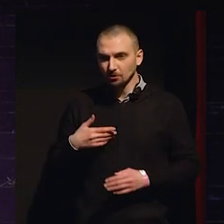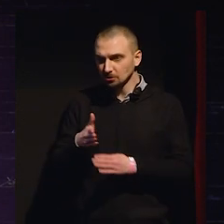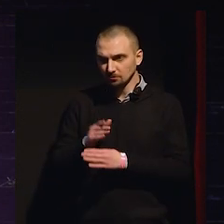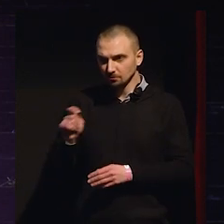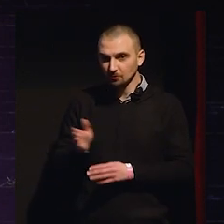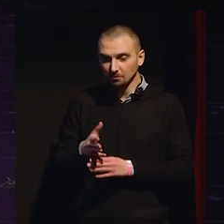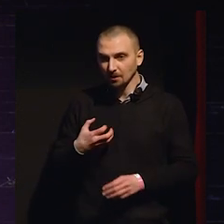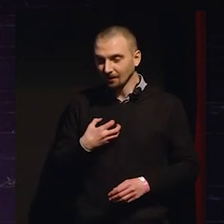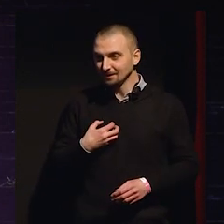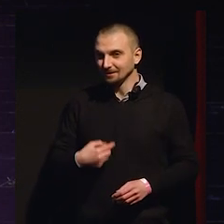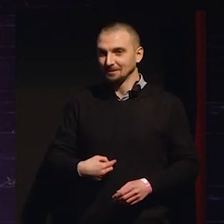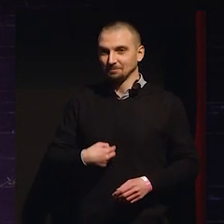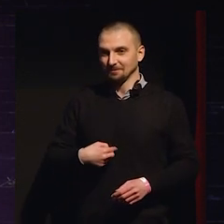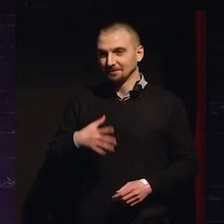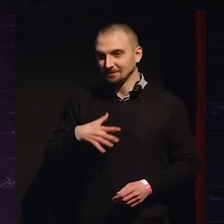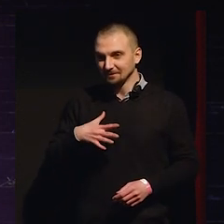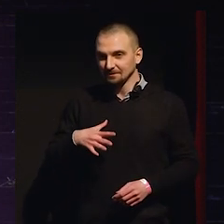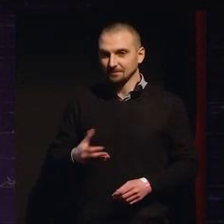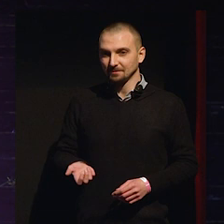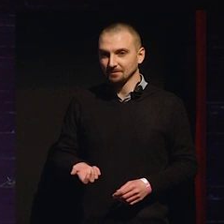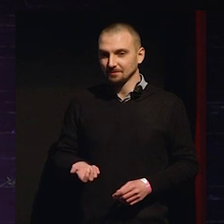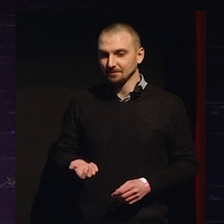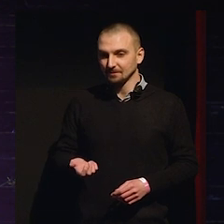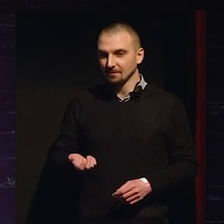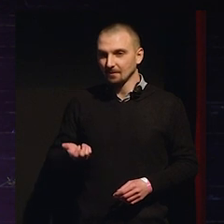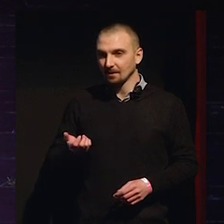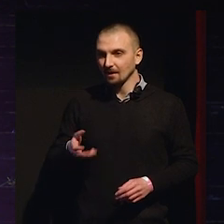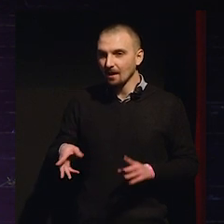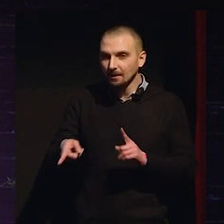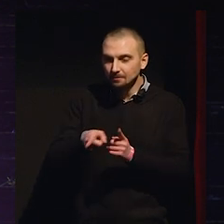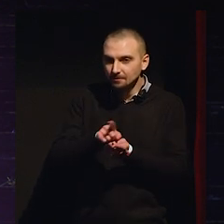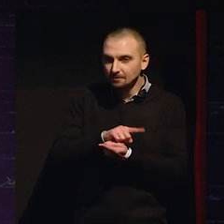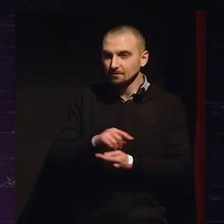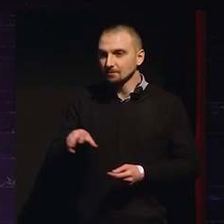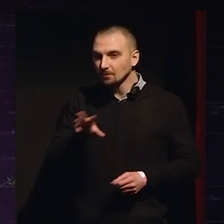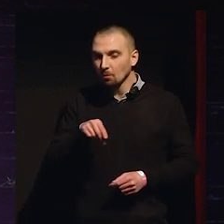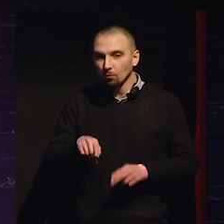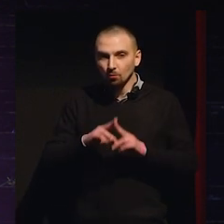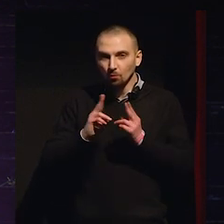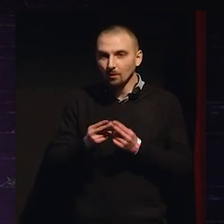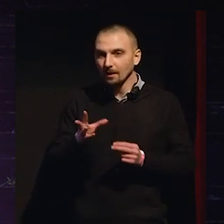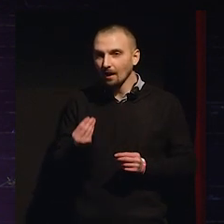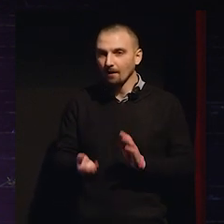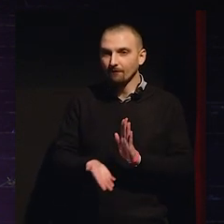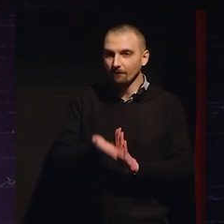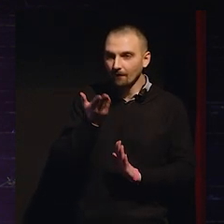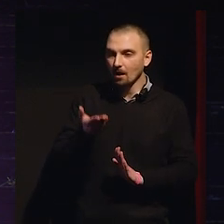But I can feel. By description, and fulfilling “Accessible Everything”, we can make this world better.